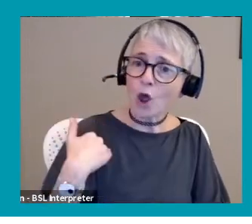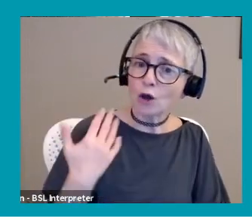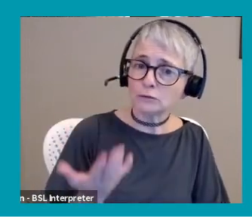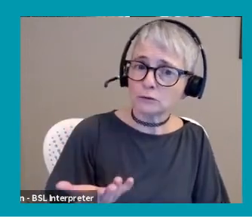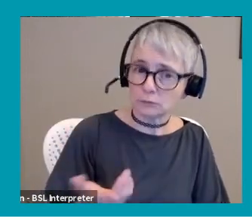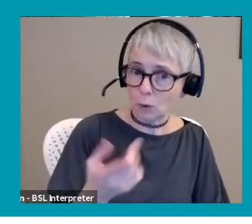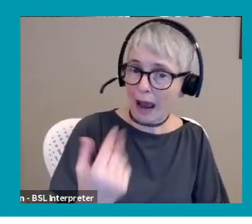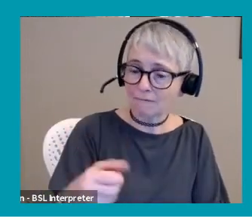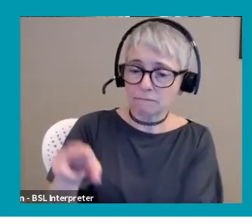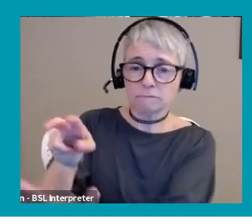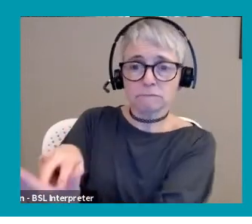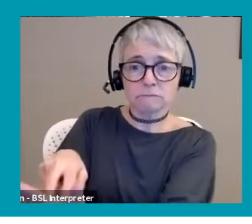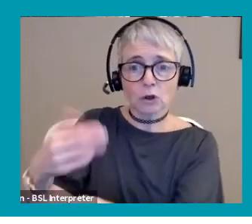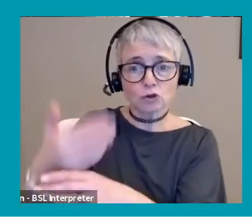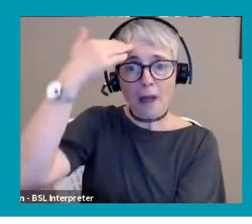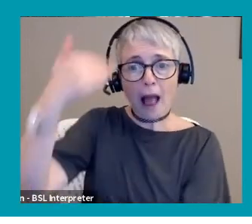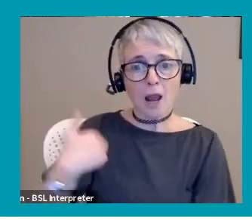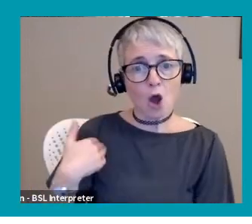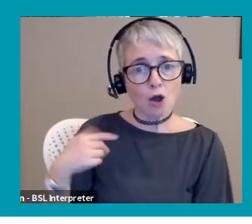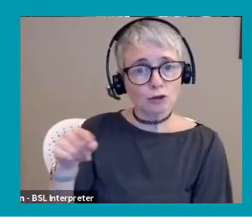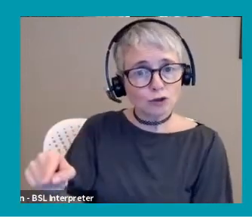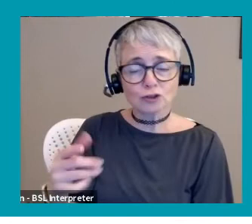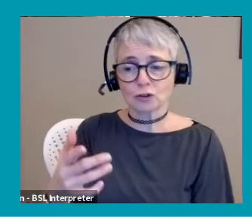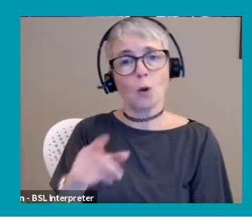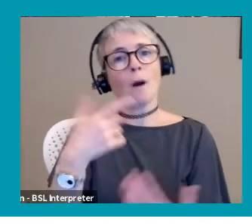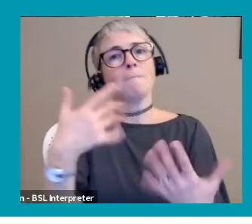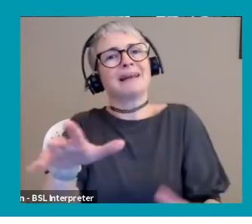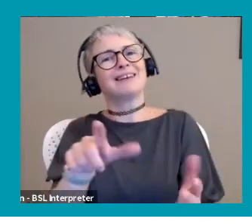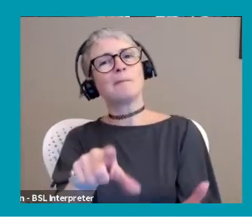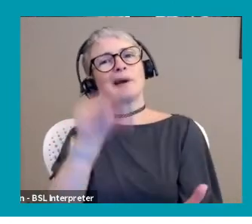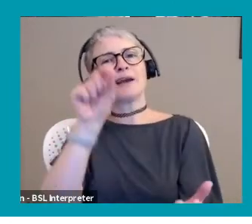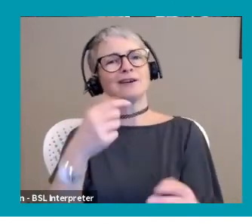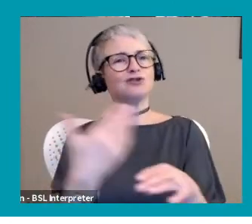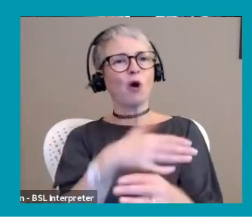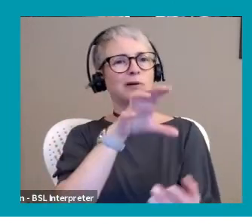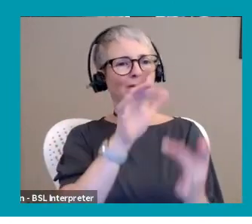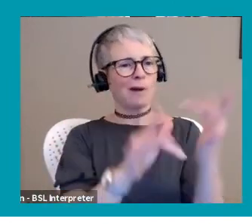When you have decided and narrowed down, the power of job alerts is incredible.